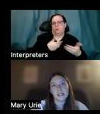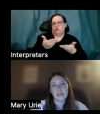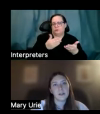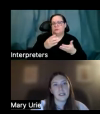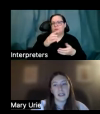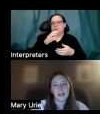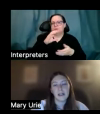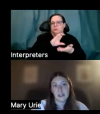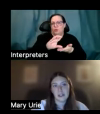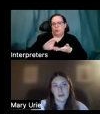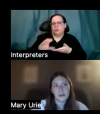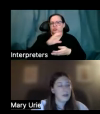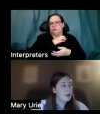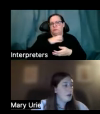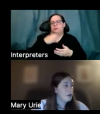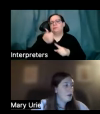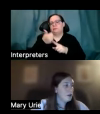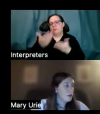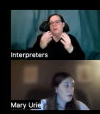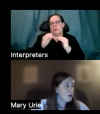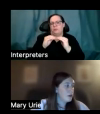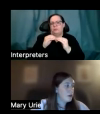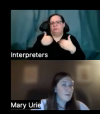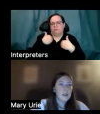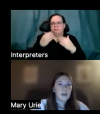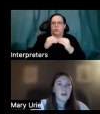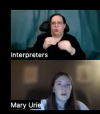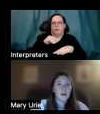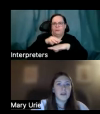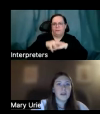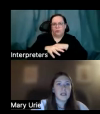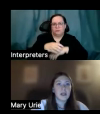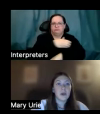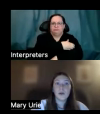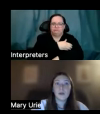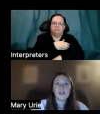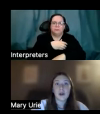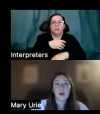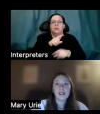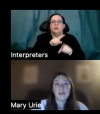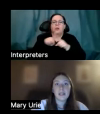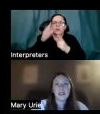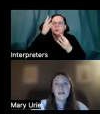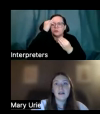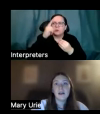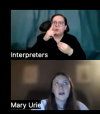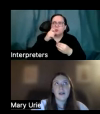disability issues. Also think who is going to the meeting? Are